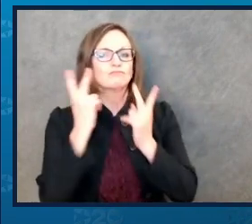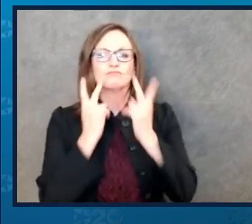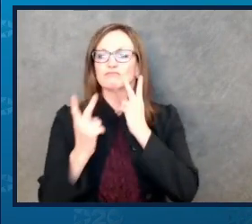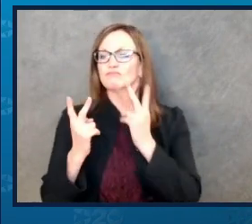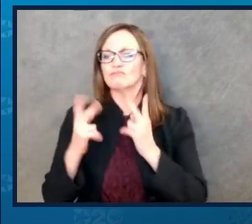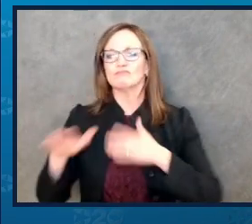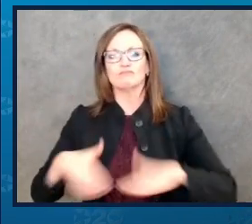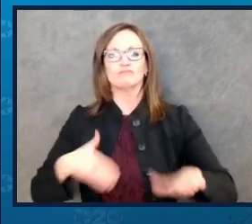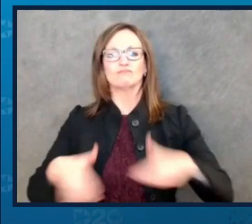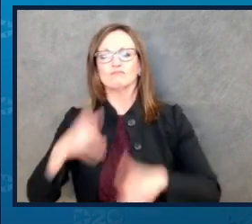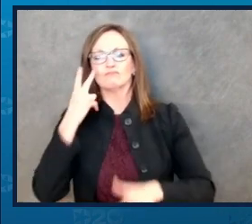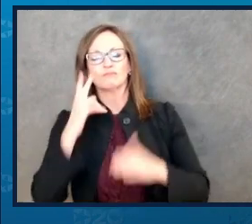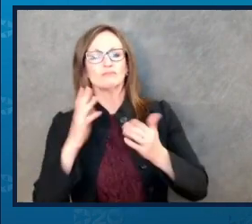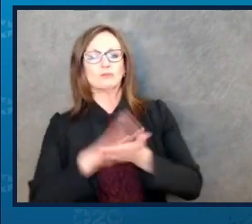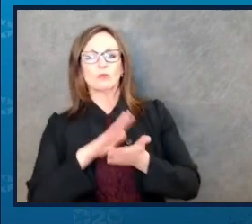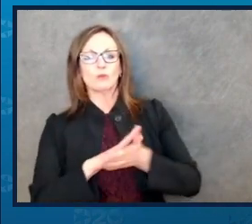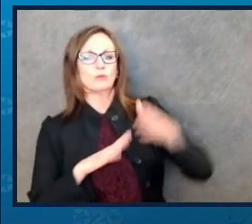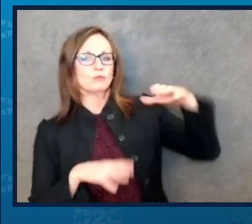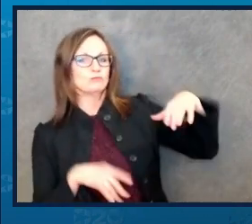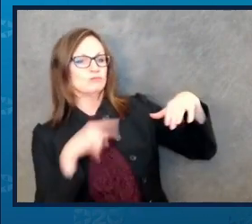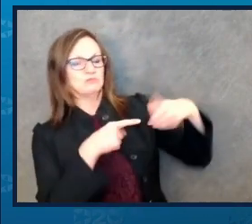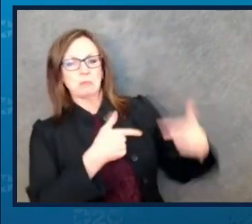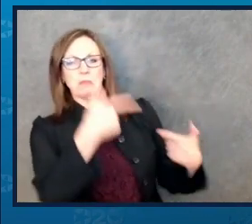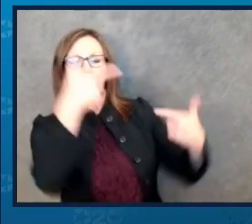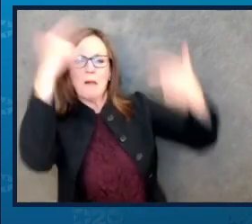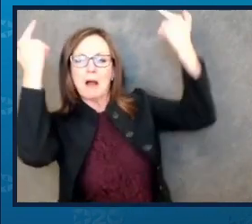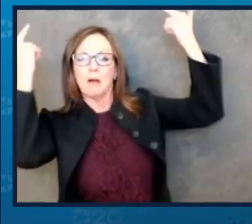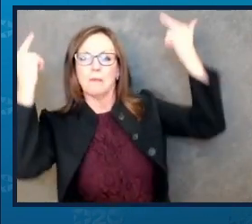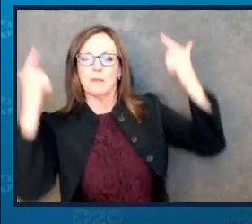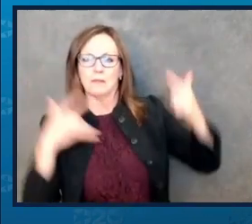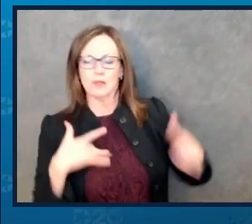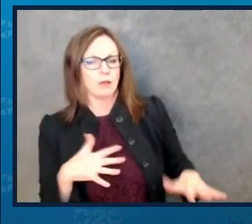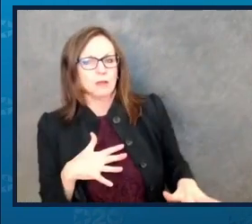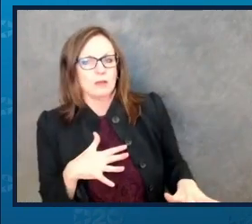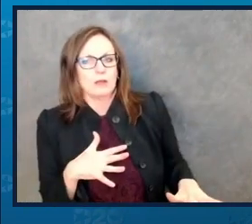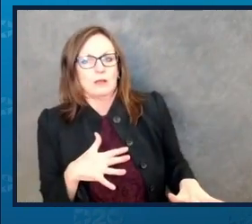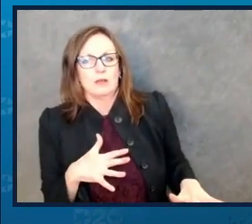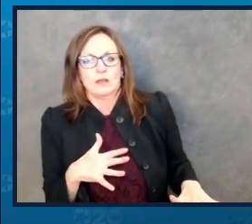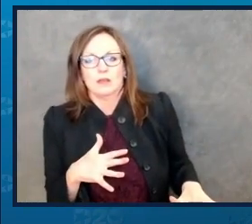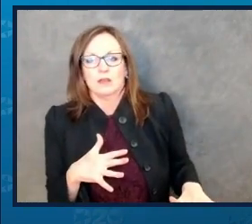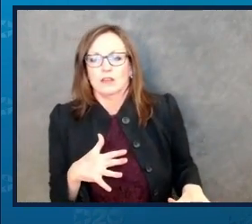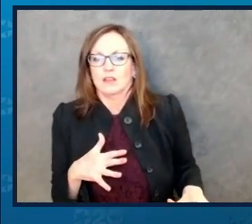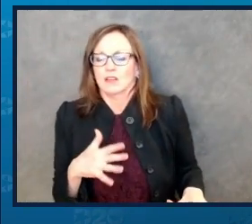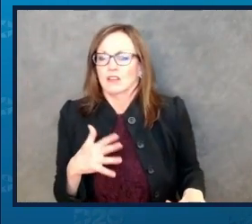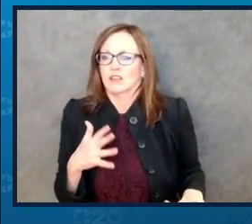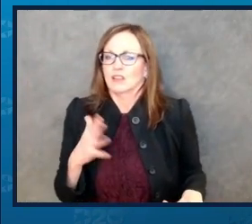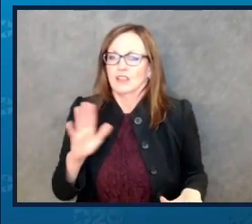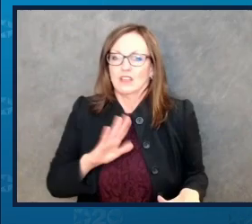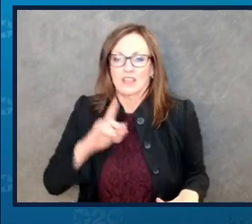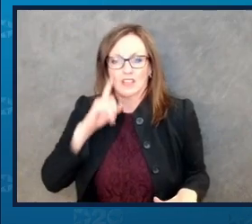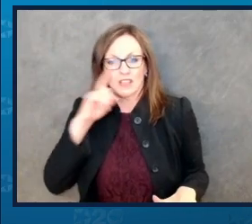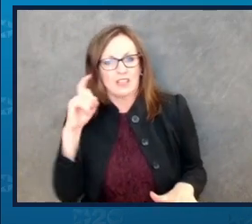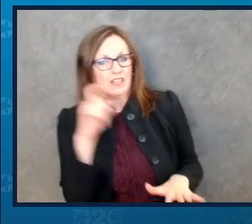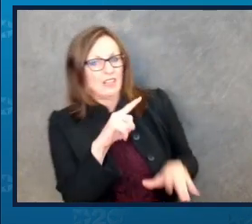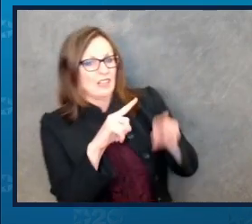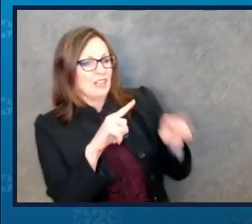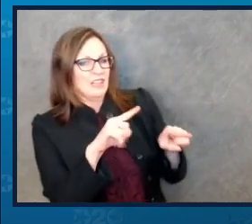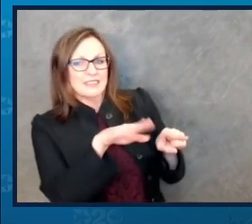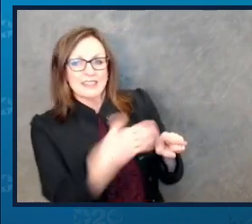SELFS WERE SHOT AND LIFE GOES ON